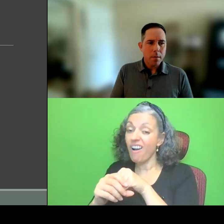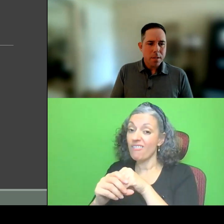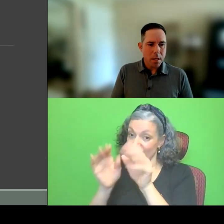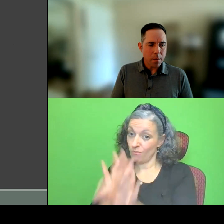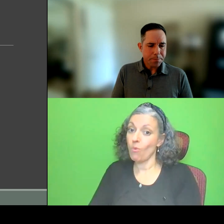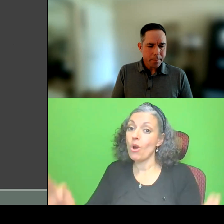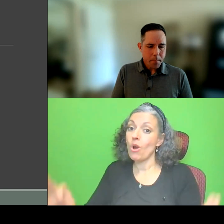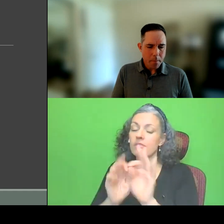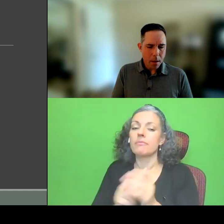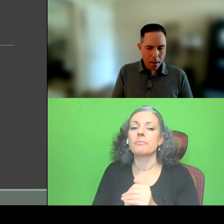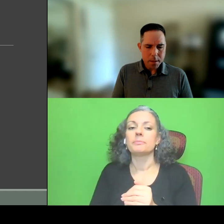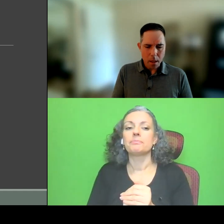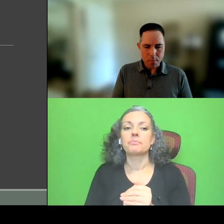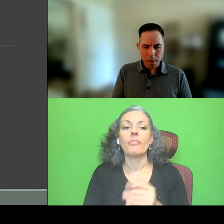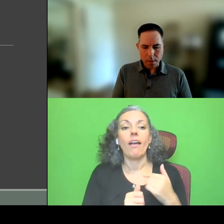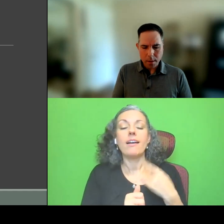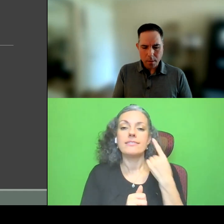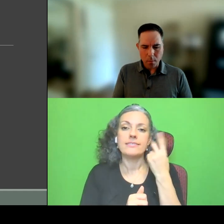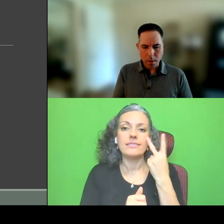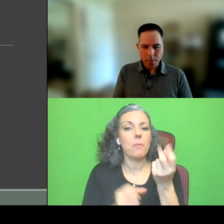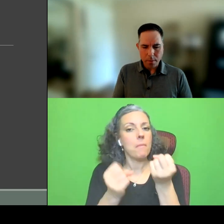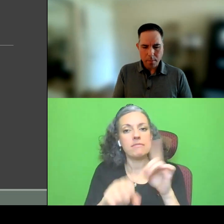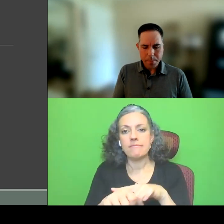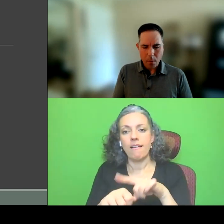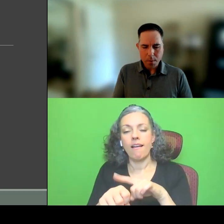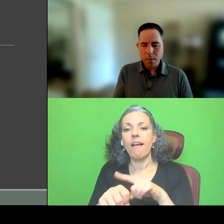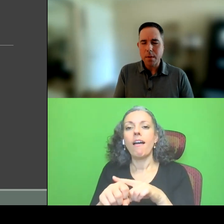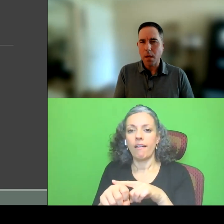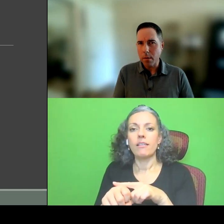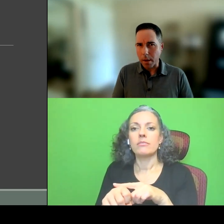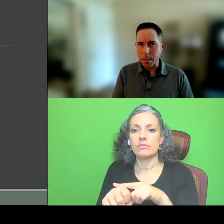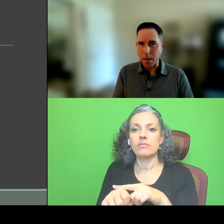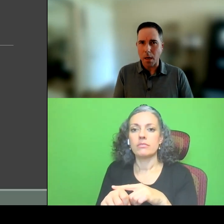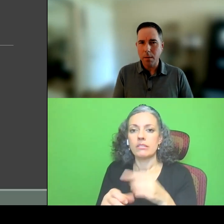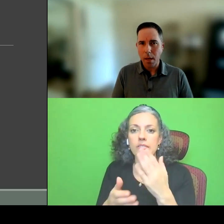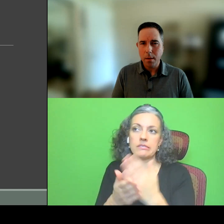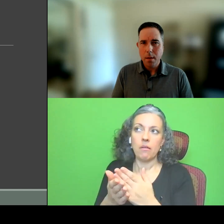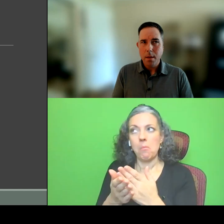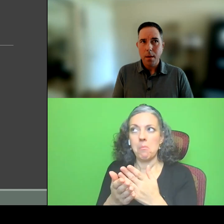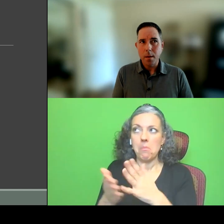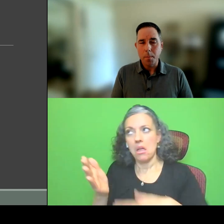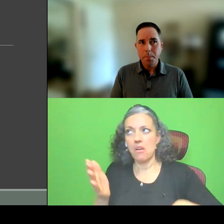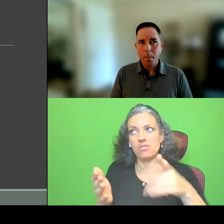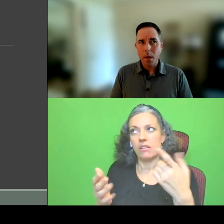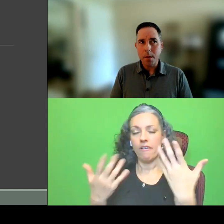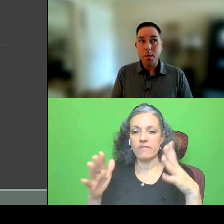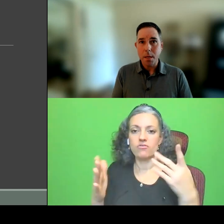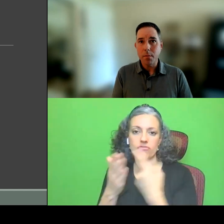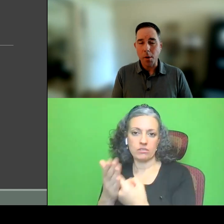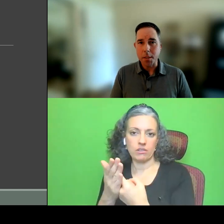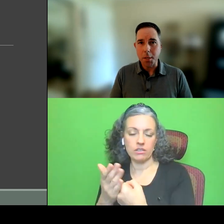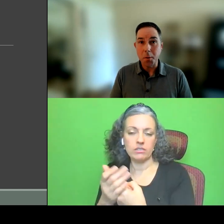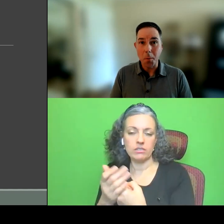I have seen a lot of times where, with some of these other areas I talk about, it's a test of organizational